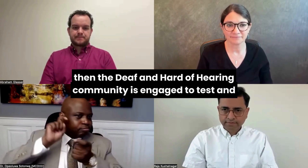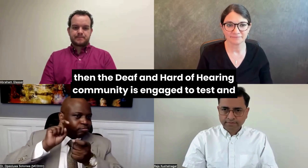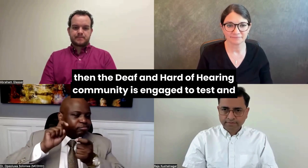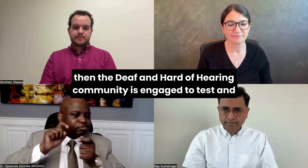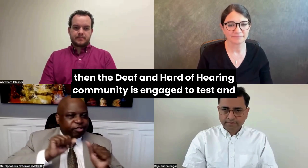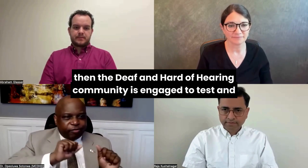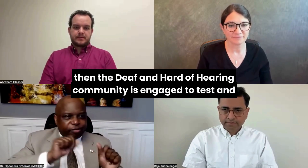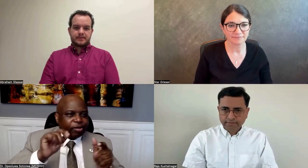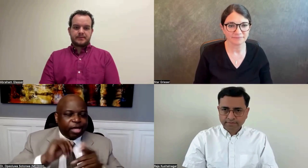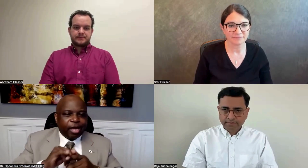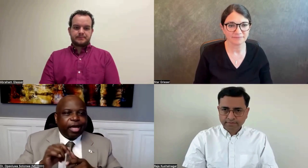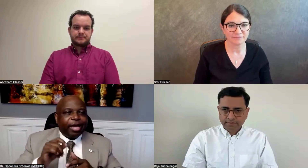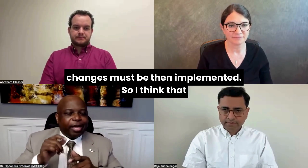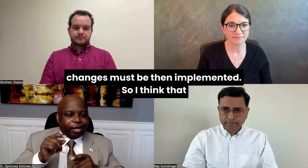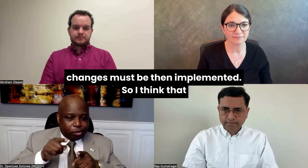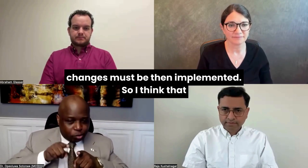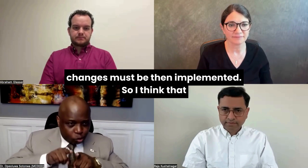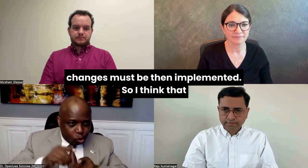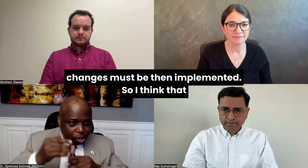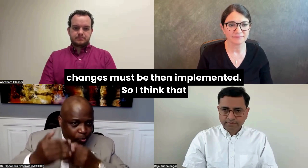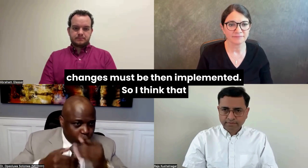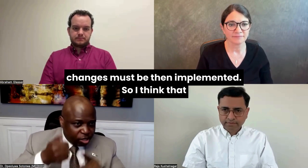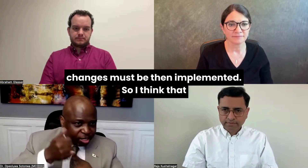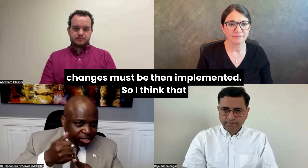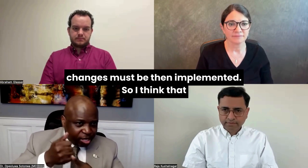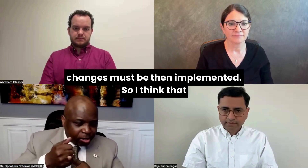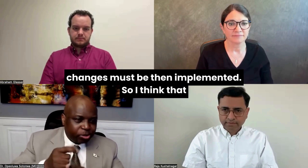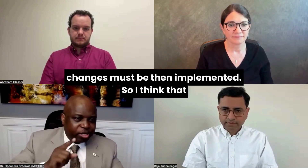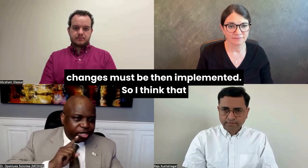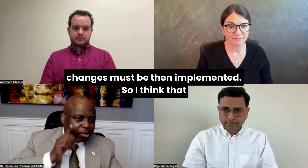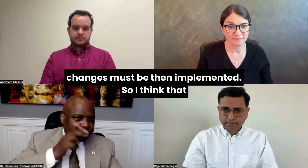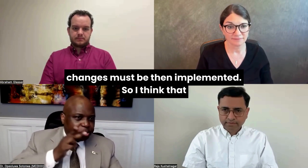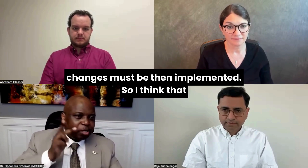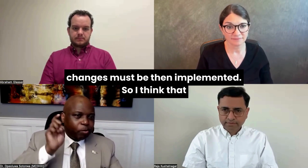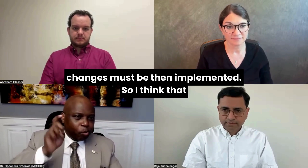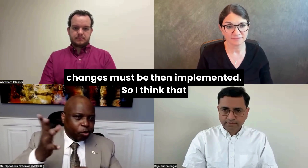changes must be then implemented. So I think that